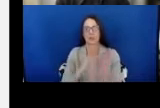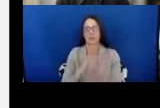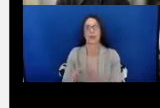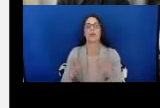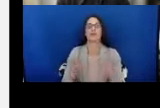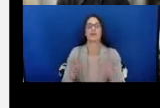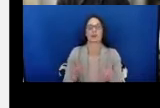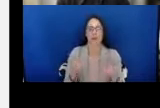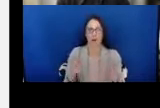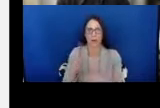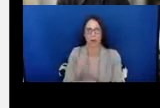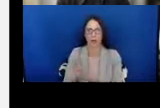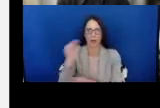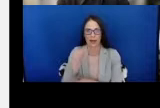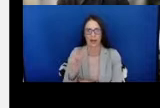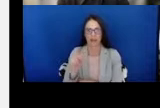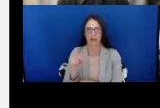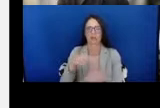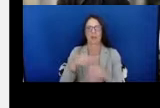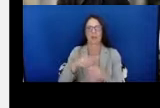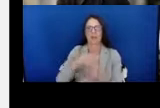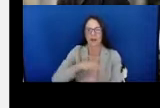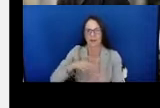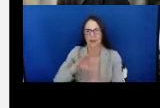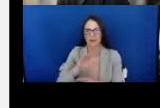the context of climate change. 15:48:13 One of the largest emergencies facing